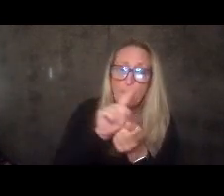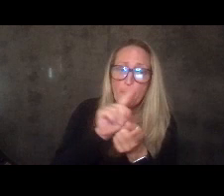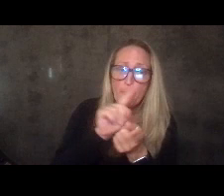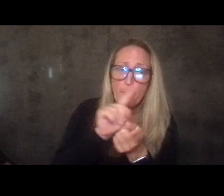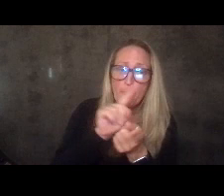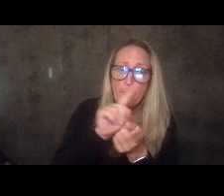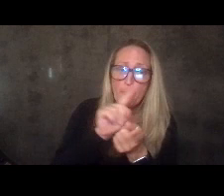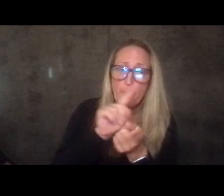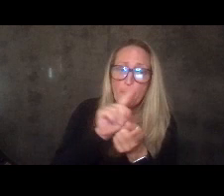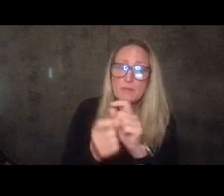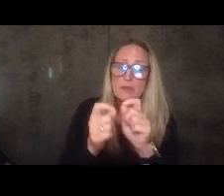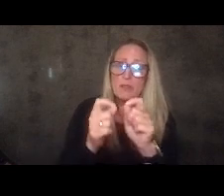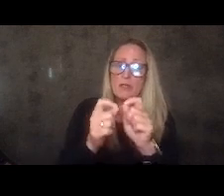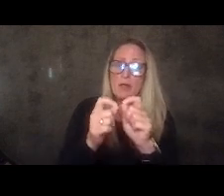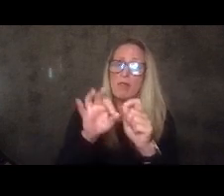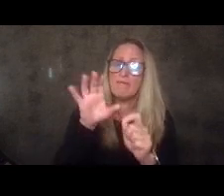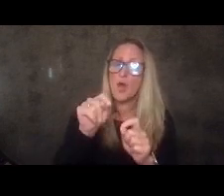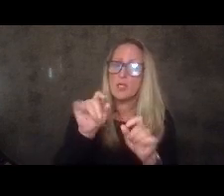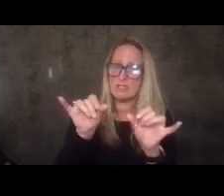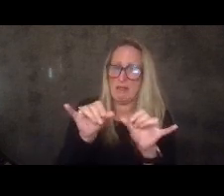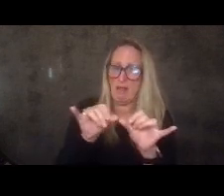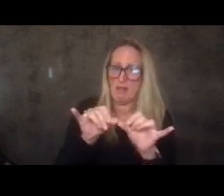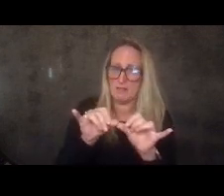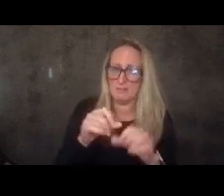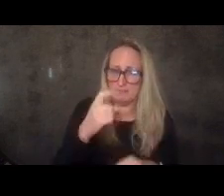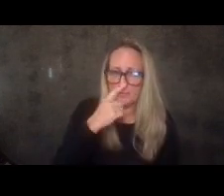display font size, and I think the default actually ten. I did